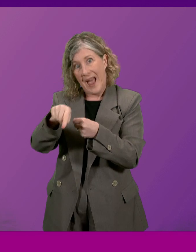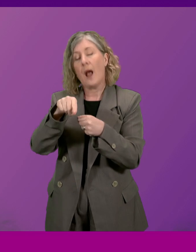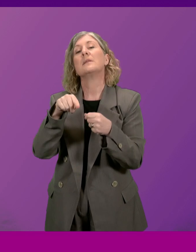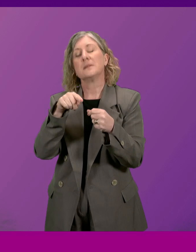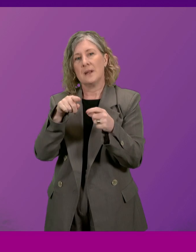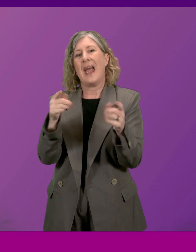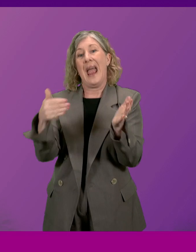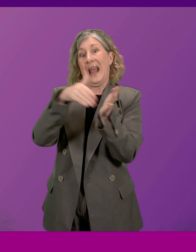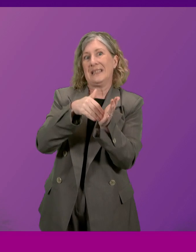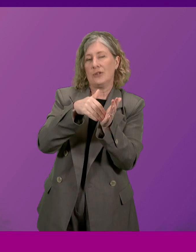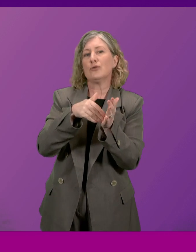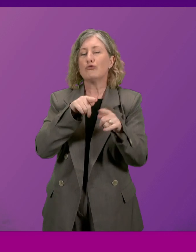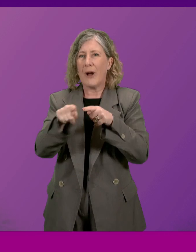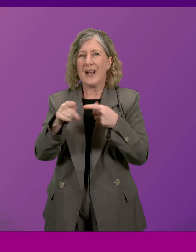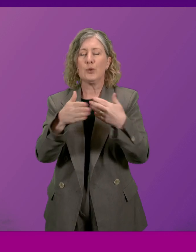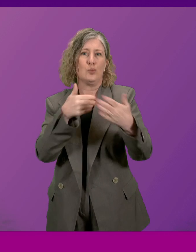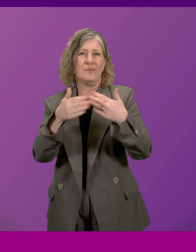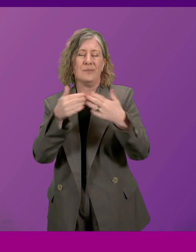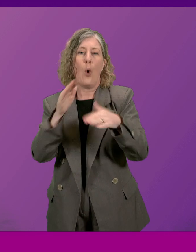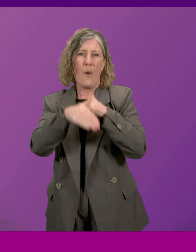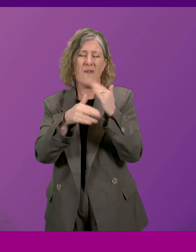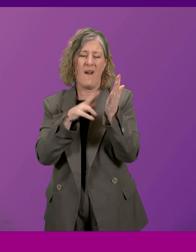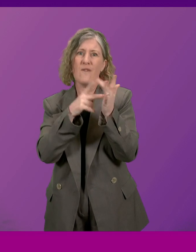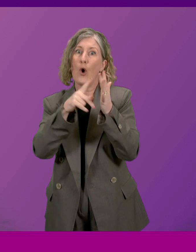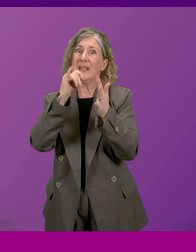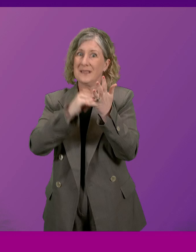which has been tackled during the current financial year, to bring more properties